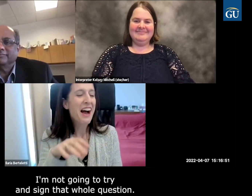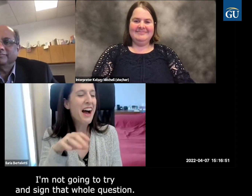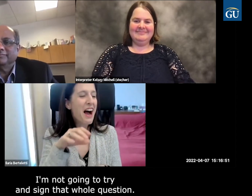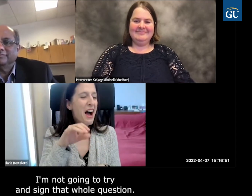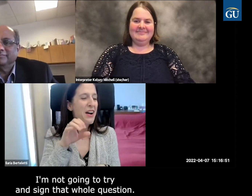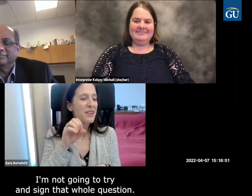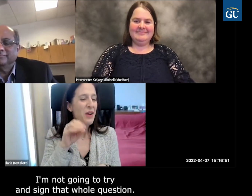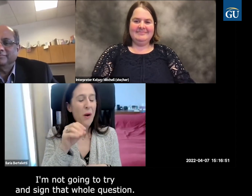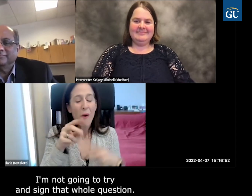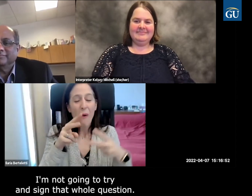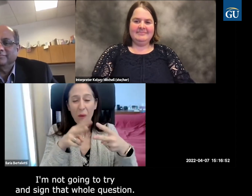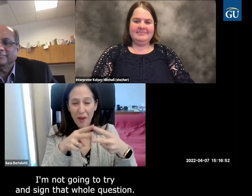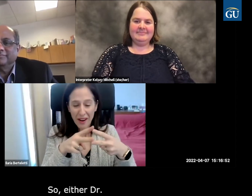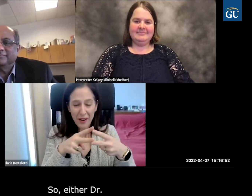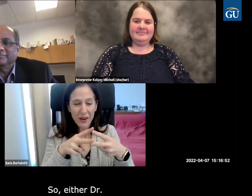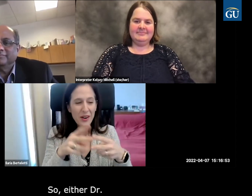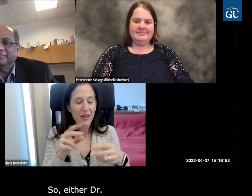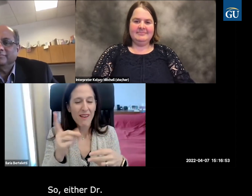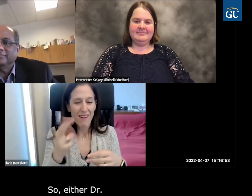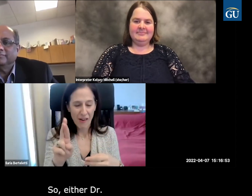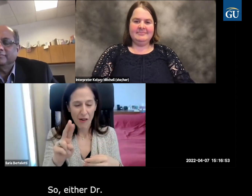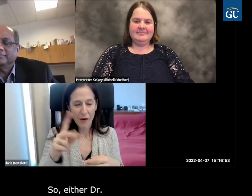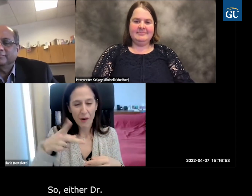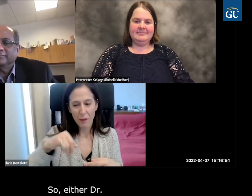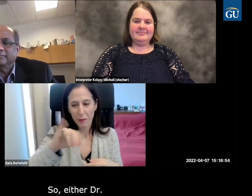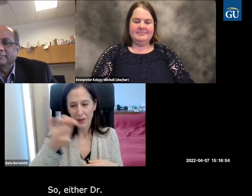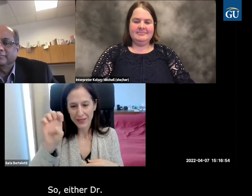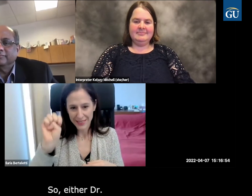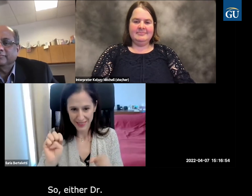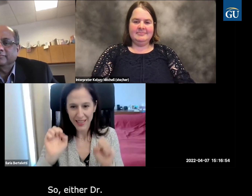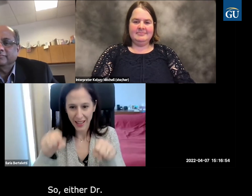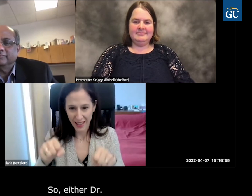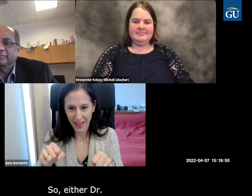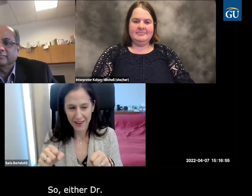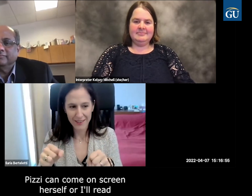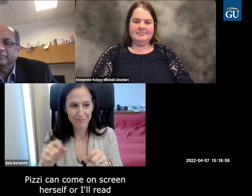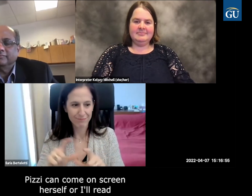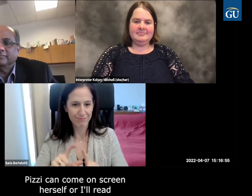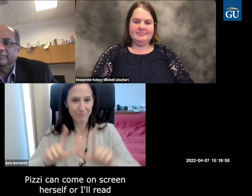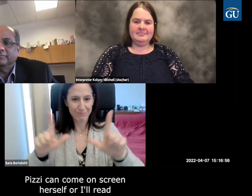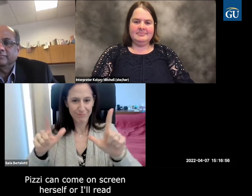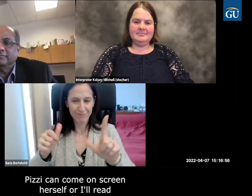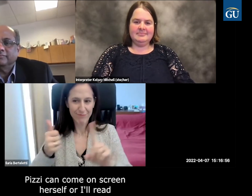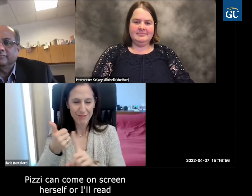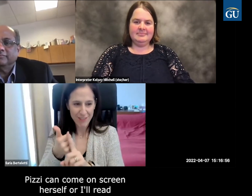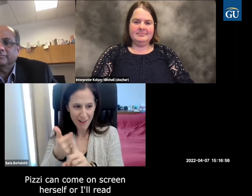whole question um